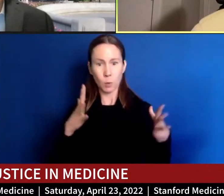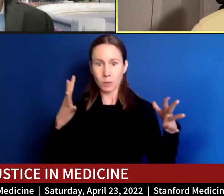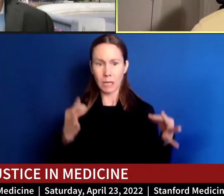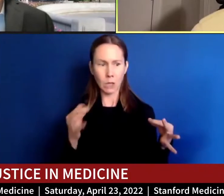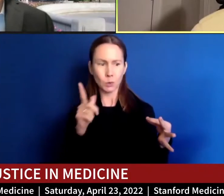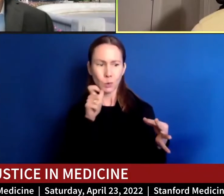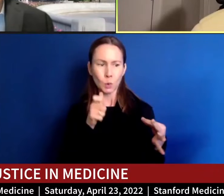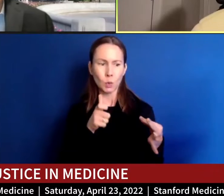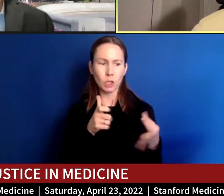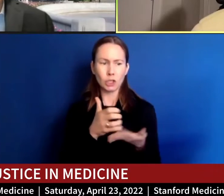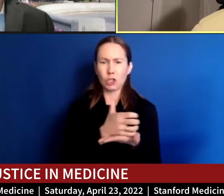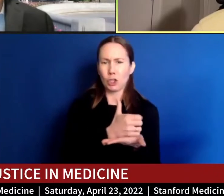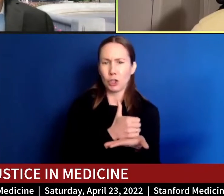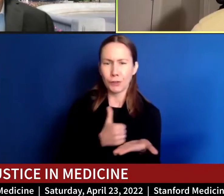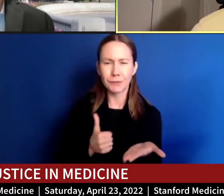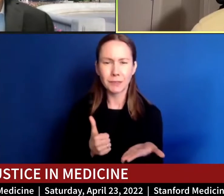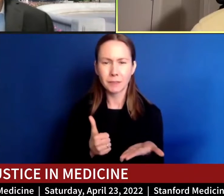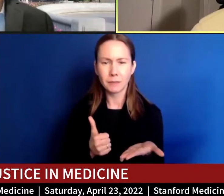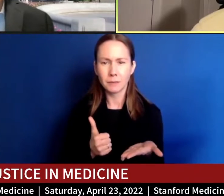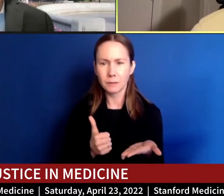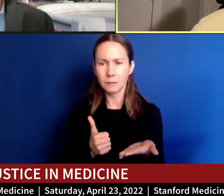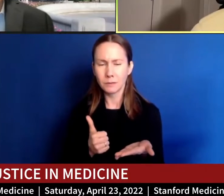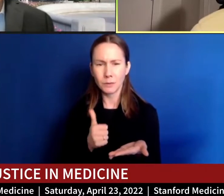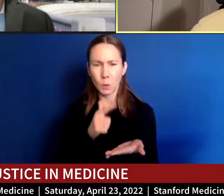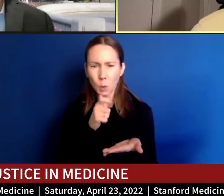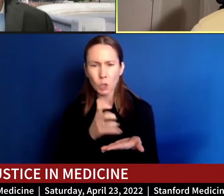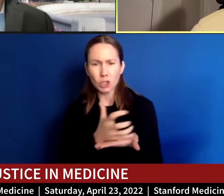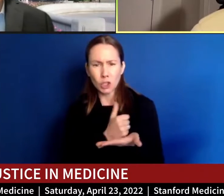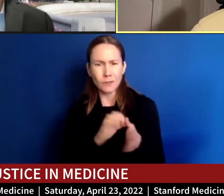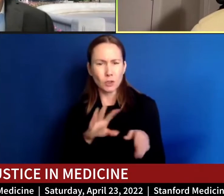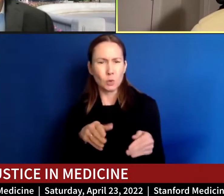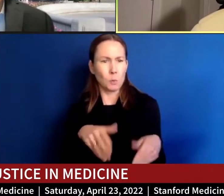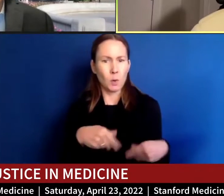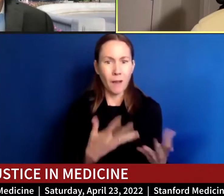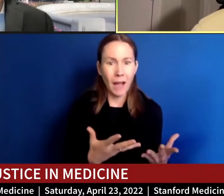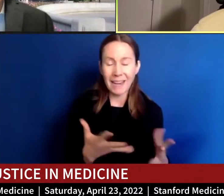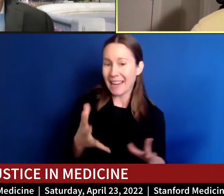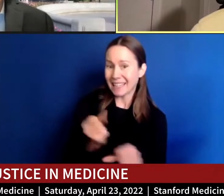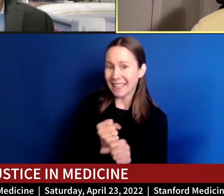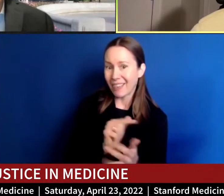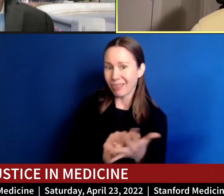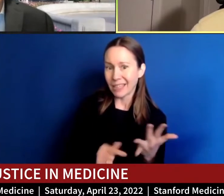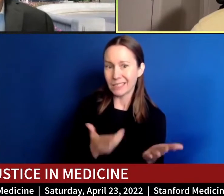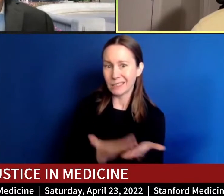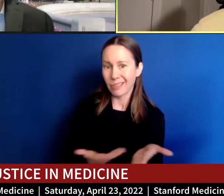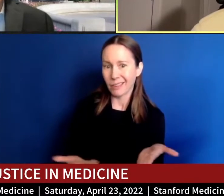provide these things. And I think that’s a lot of, you know, questions about